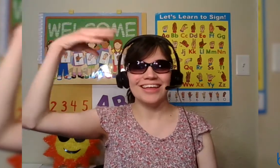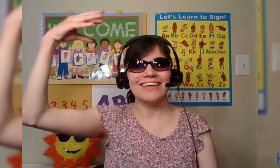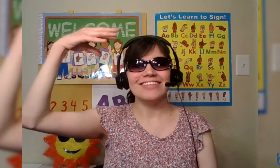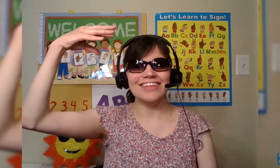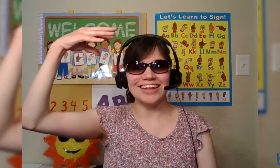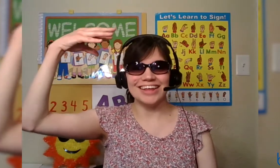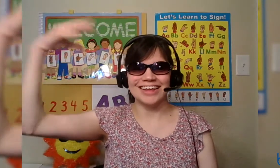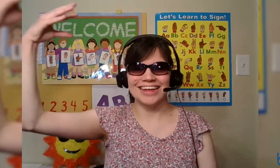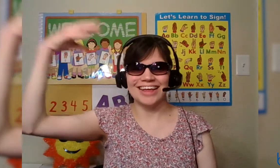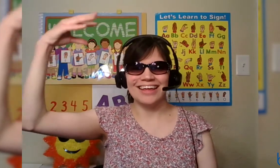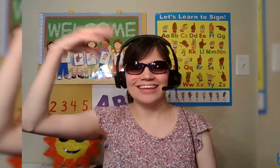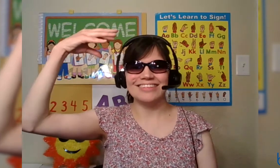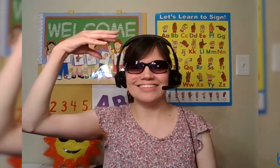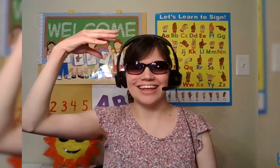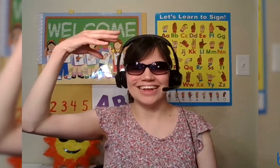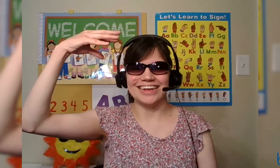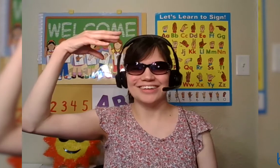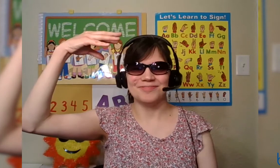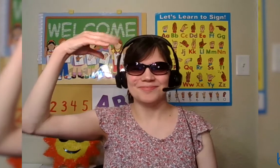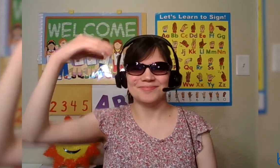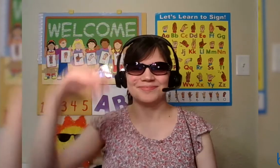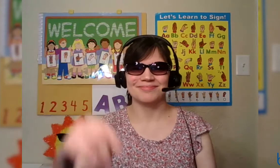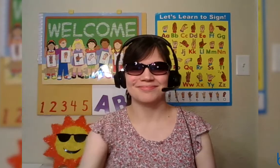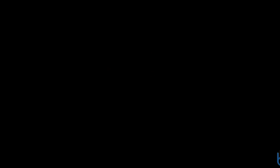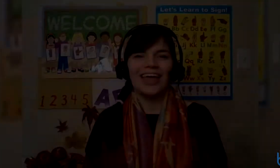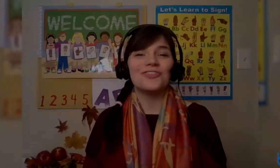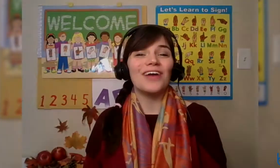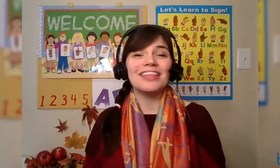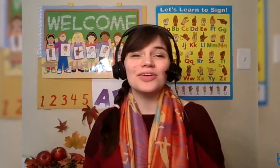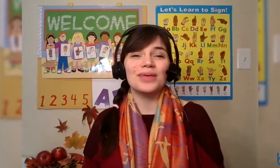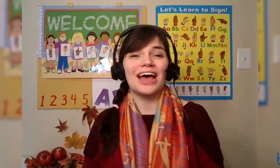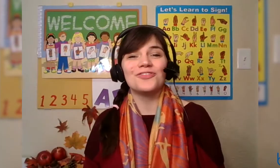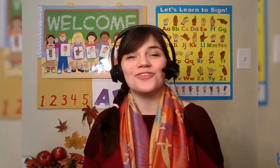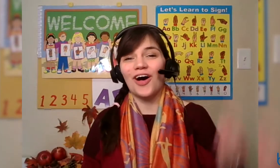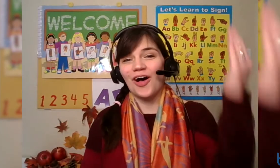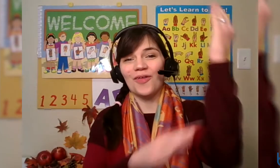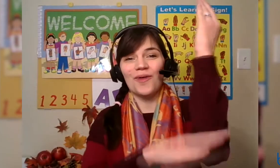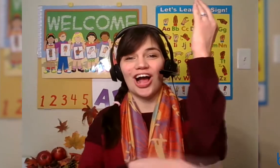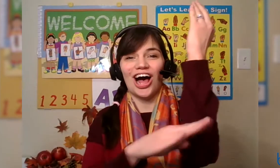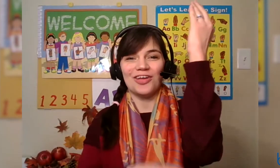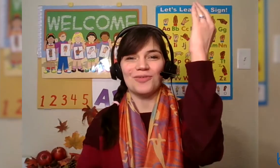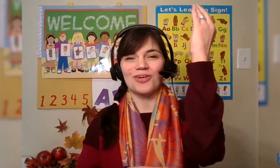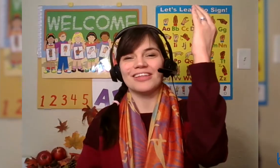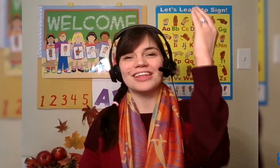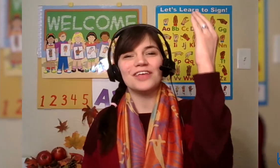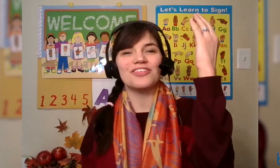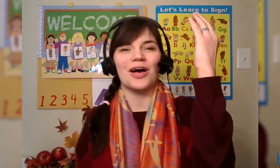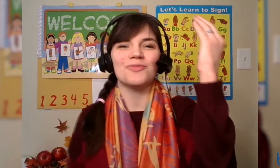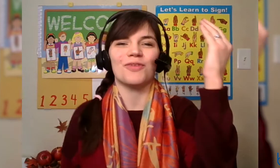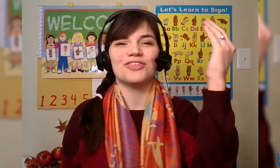sunny. Sunny. And finally we have fall or autumn where the leaves come from the